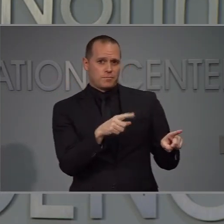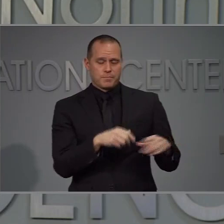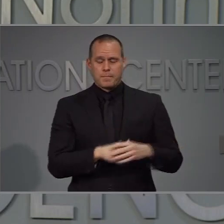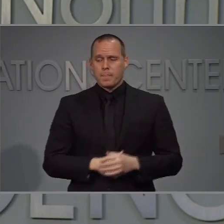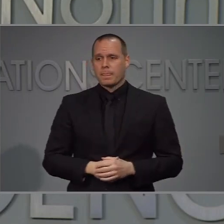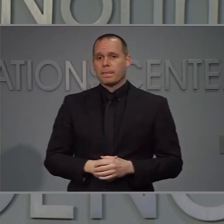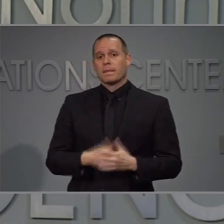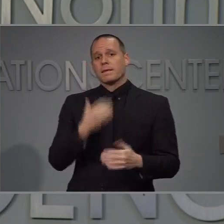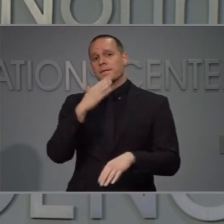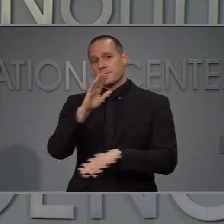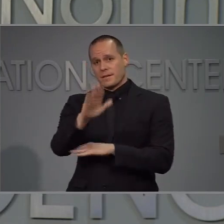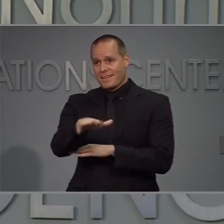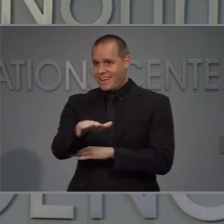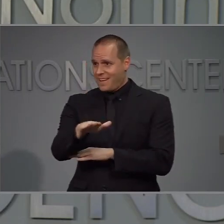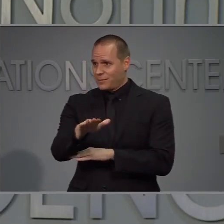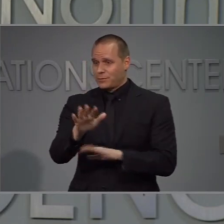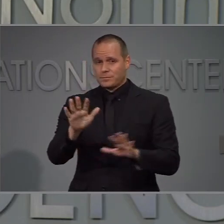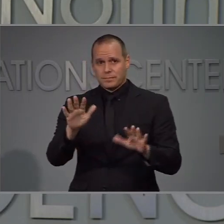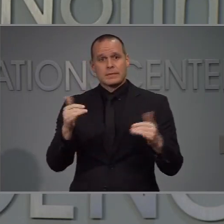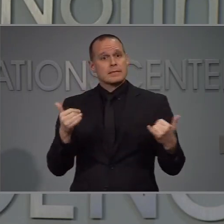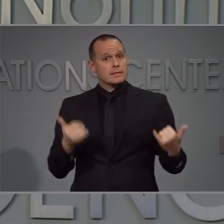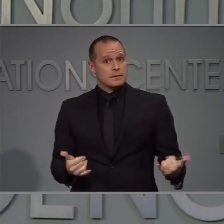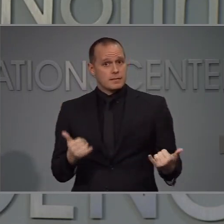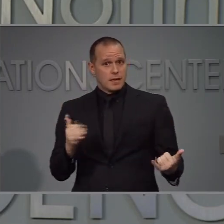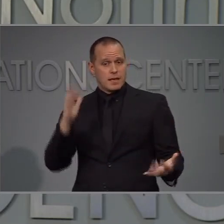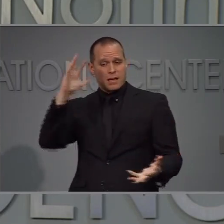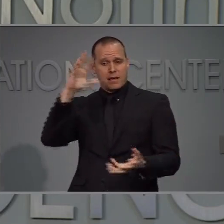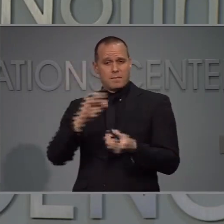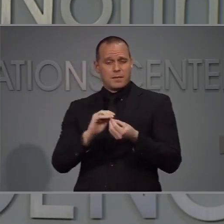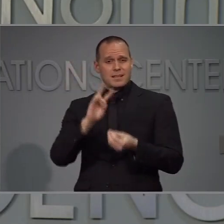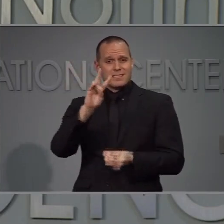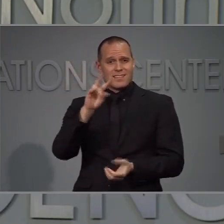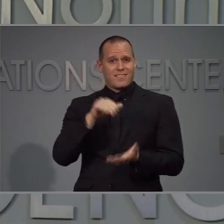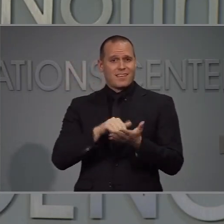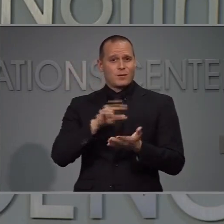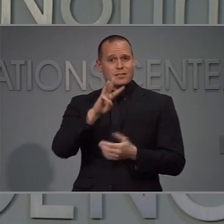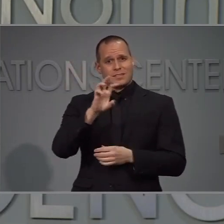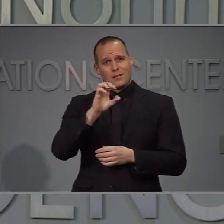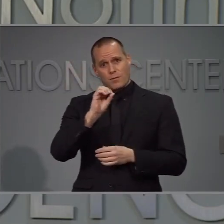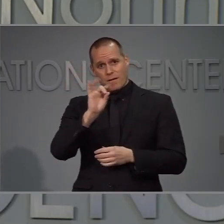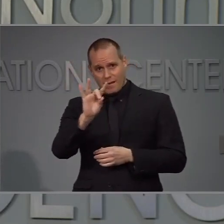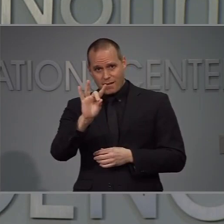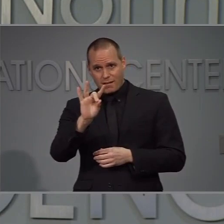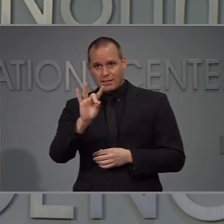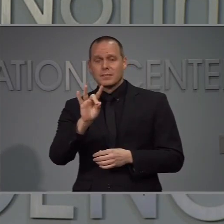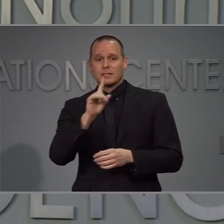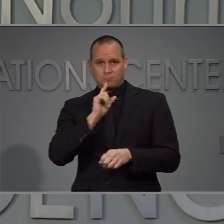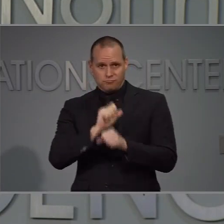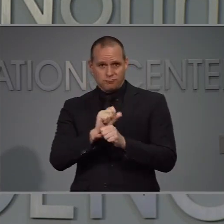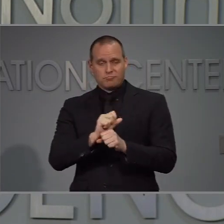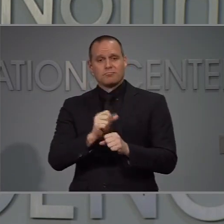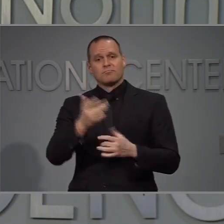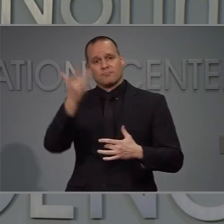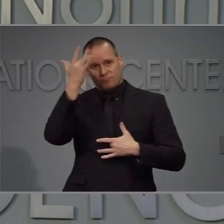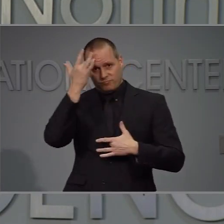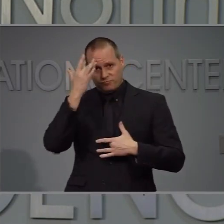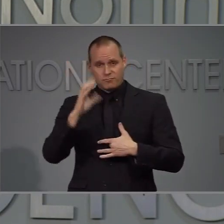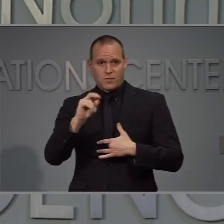PROVIDING US STREAM FOR SIGN LANGUAGE ON UNC-TV .ORG.